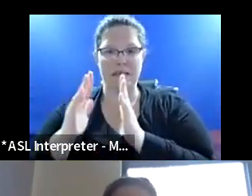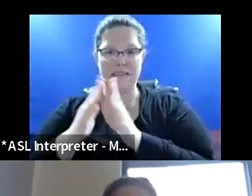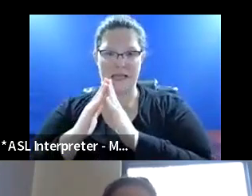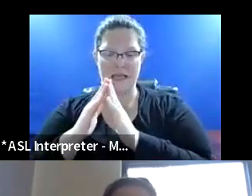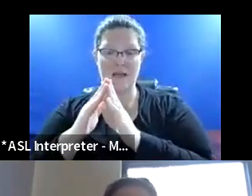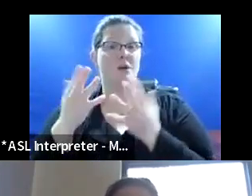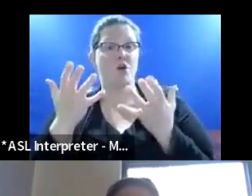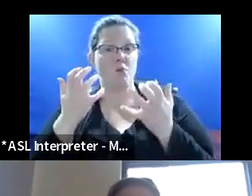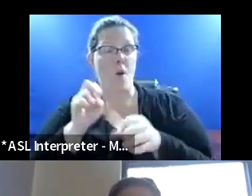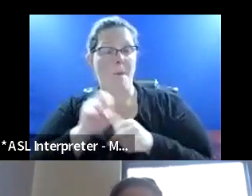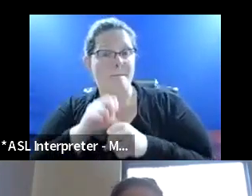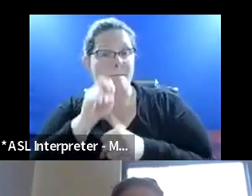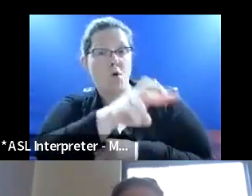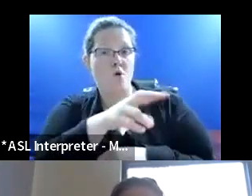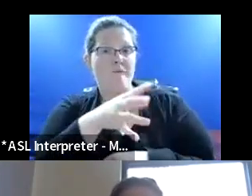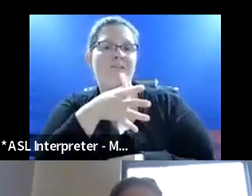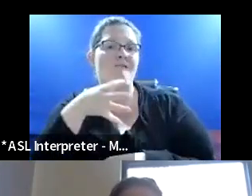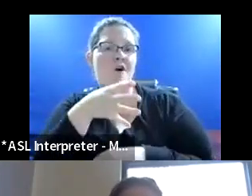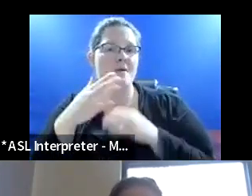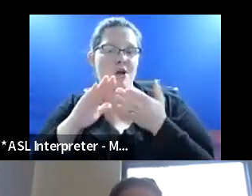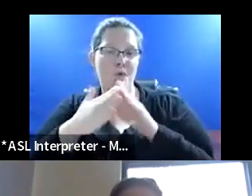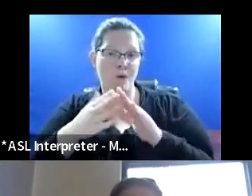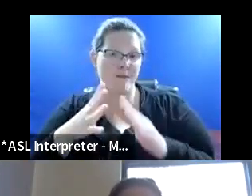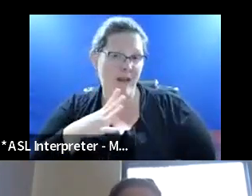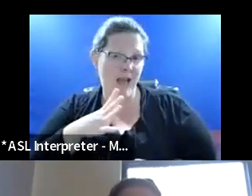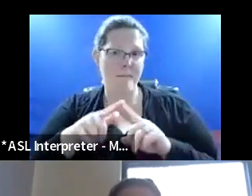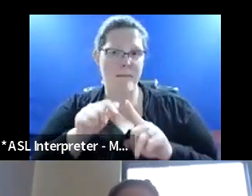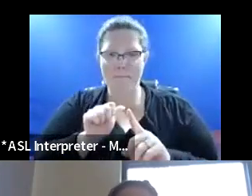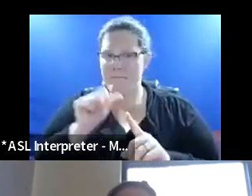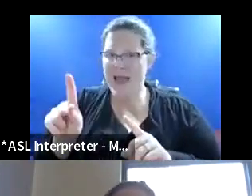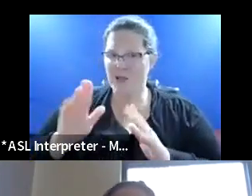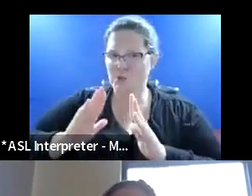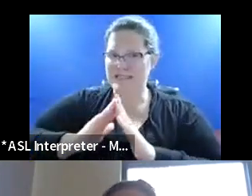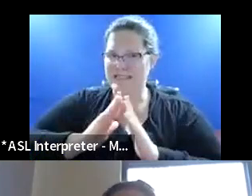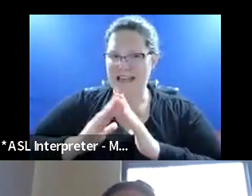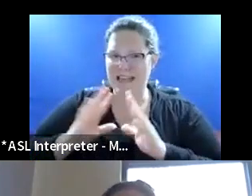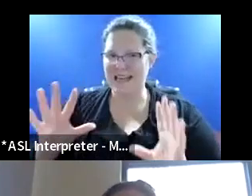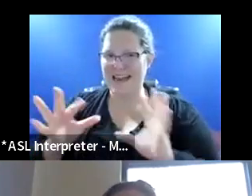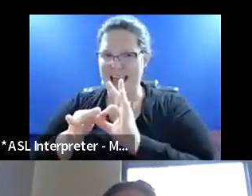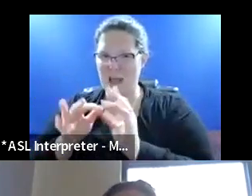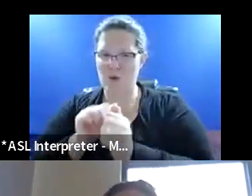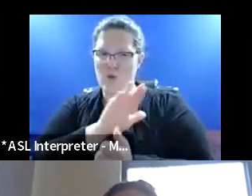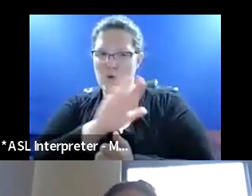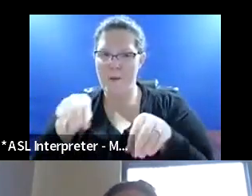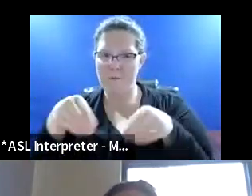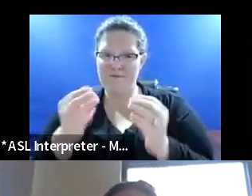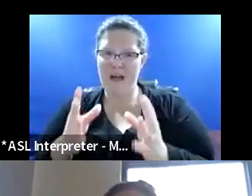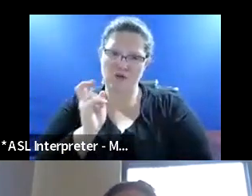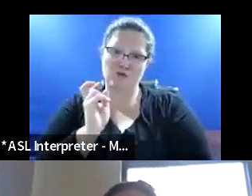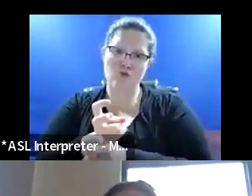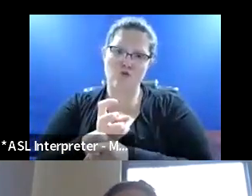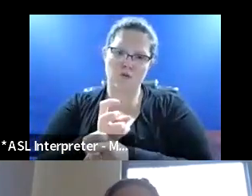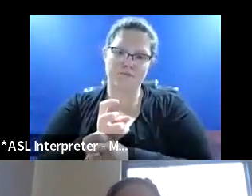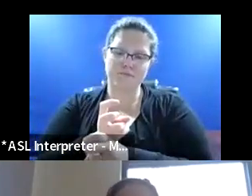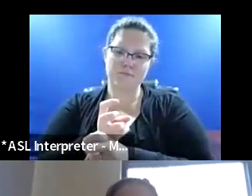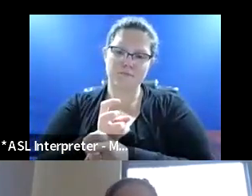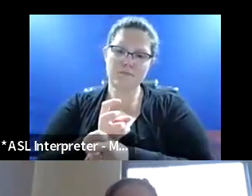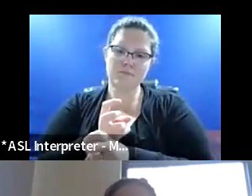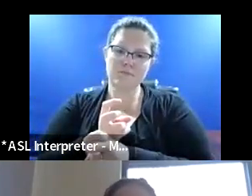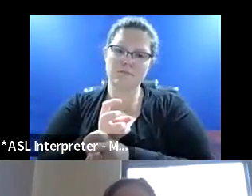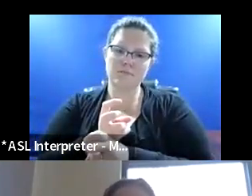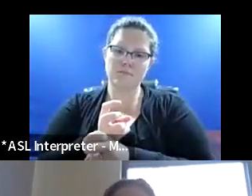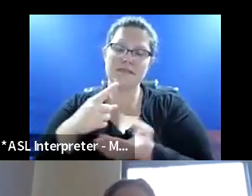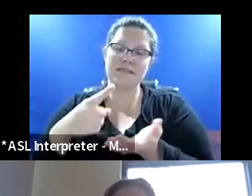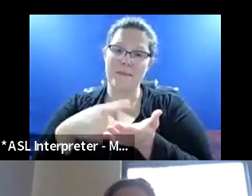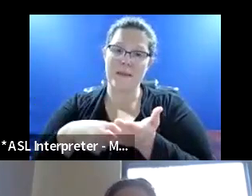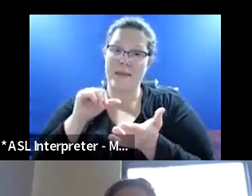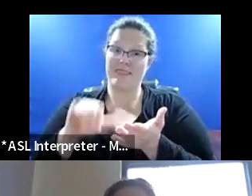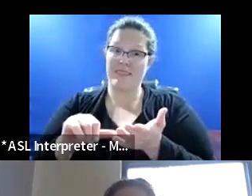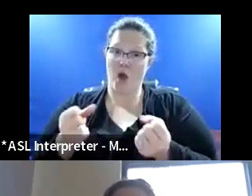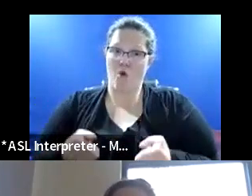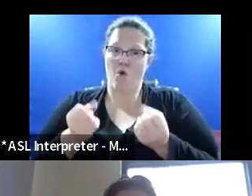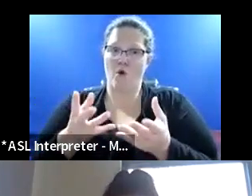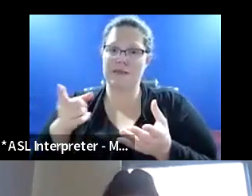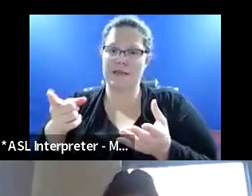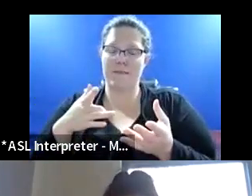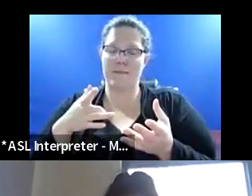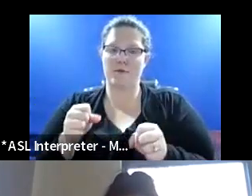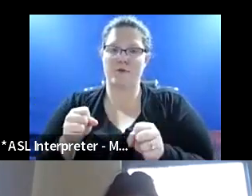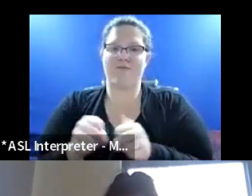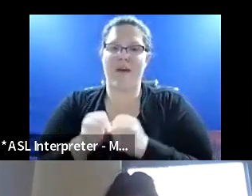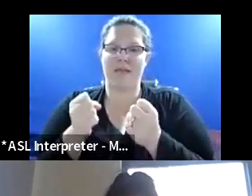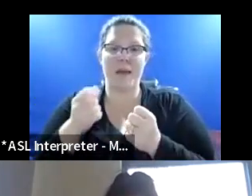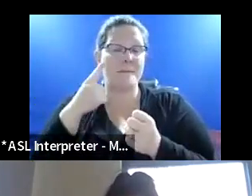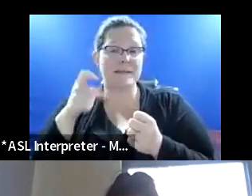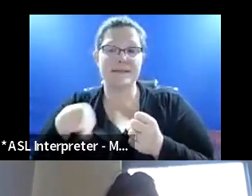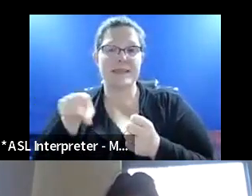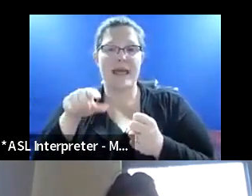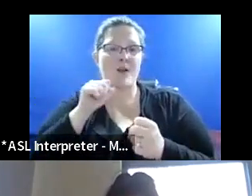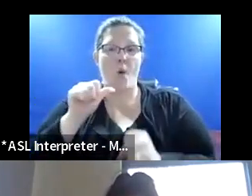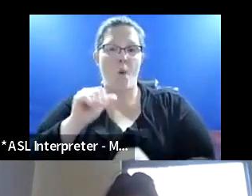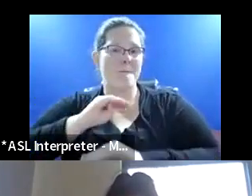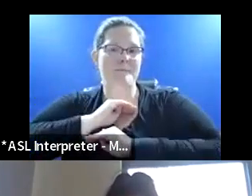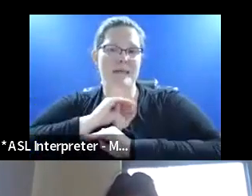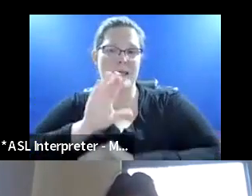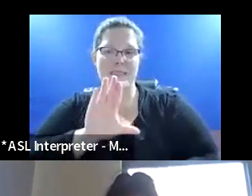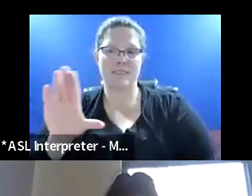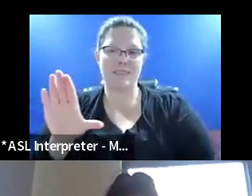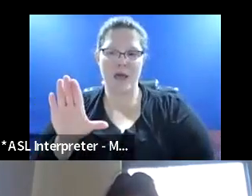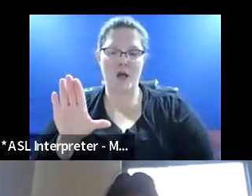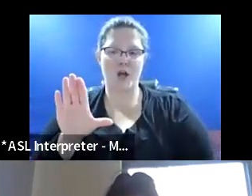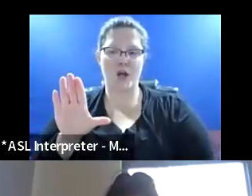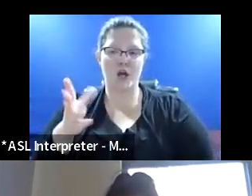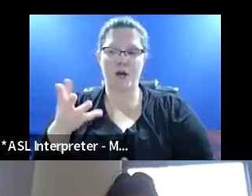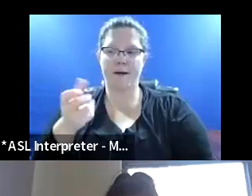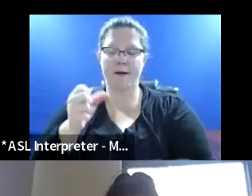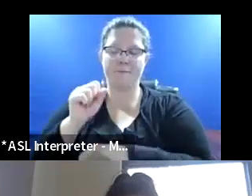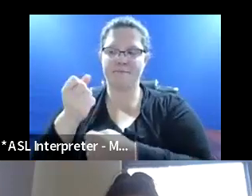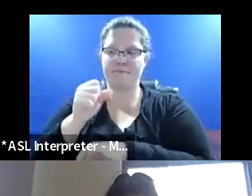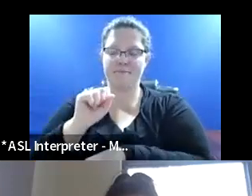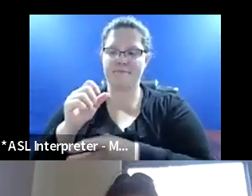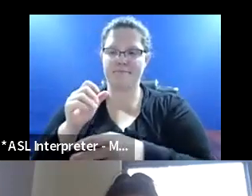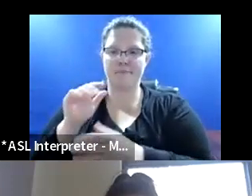SO, IT'S VERY DIFFICULT TO GET TRANSPORTATION OUTSIDE THE CITY.